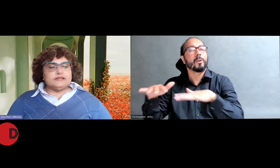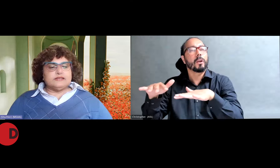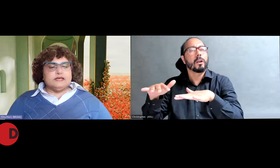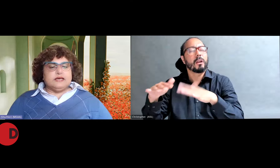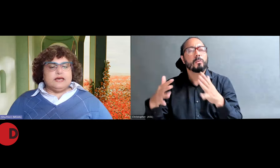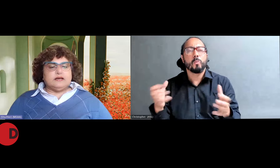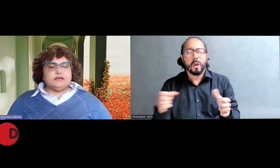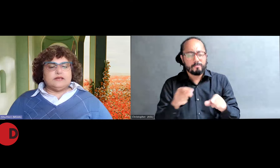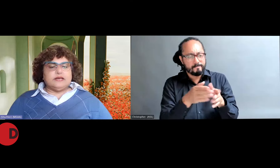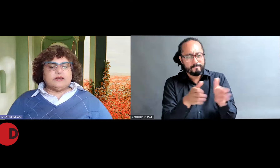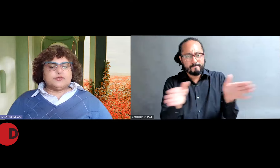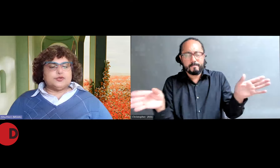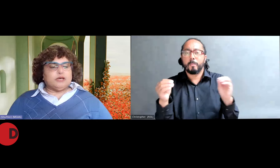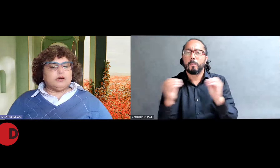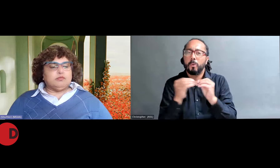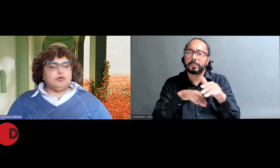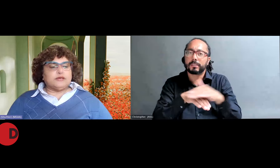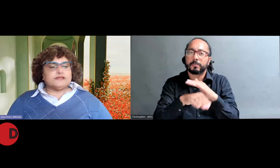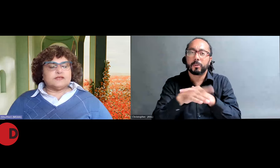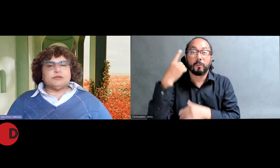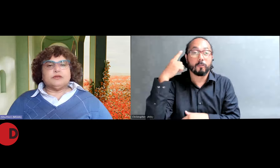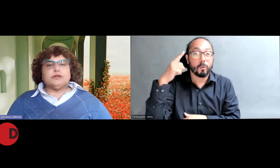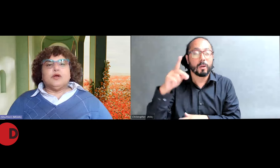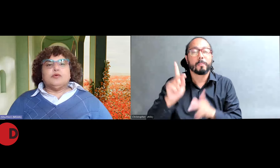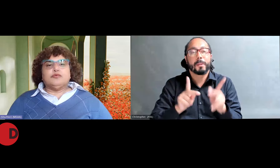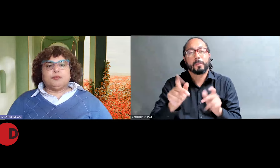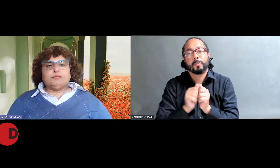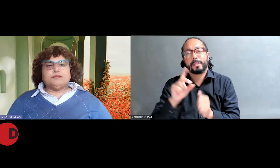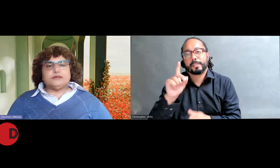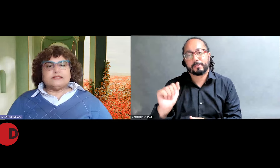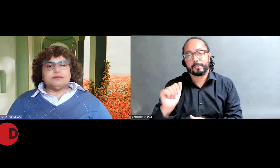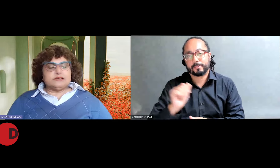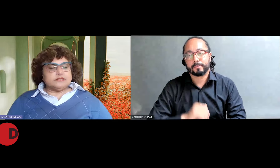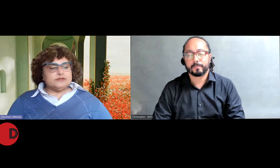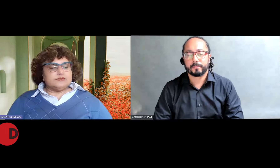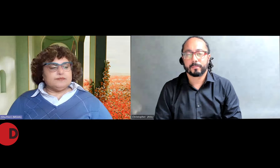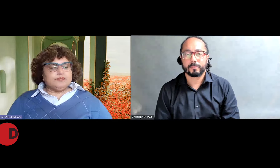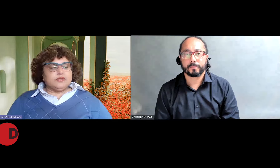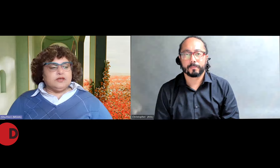outdoor play spaces and other areas to become more accessible